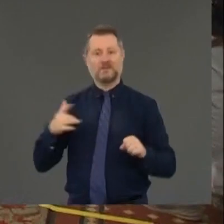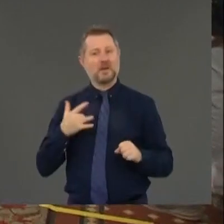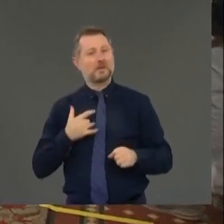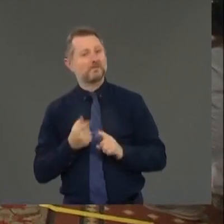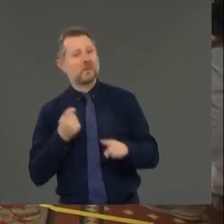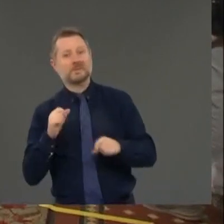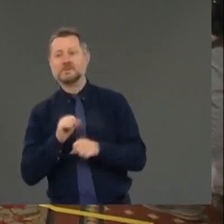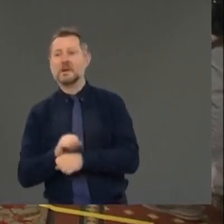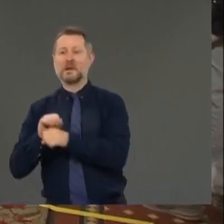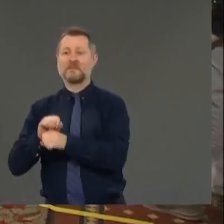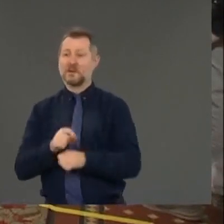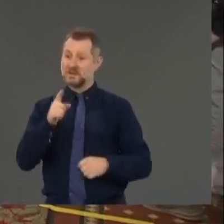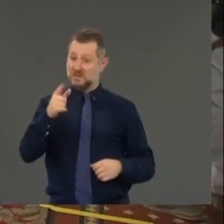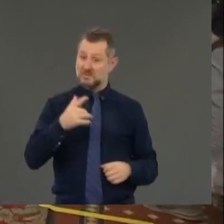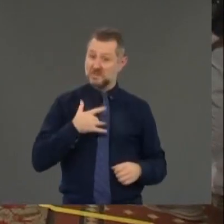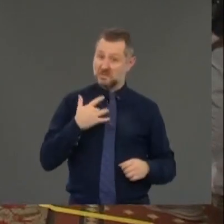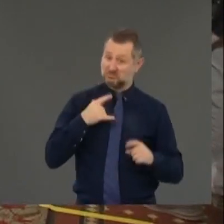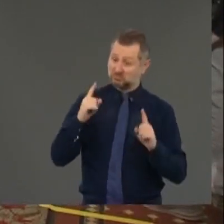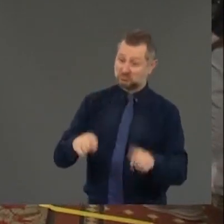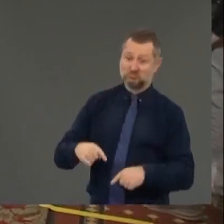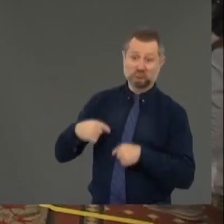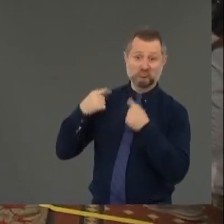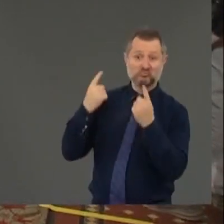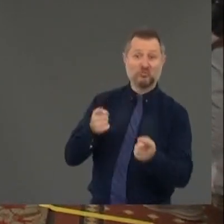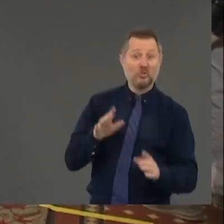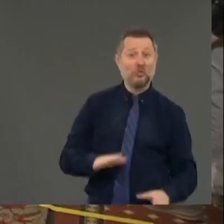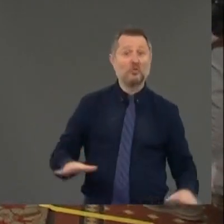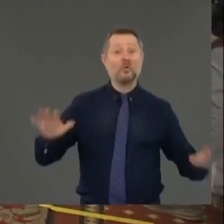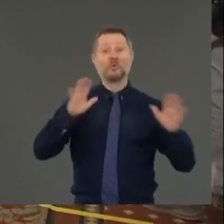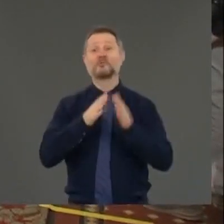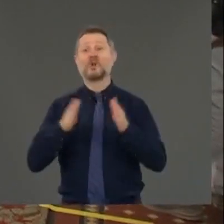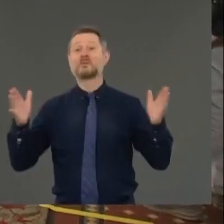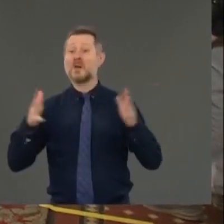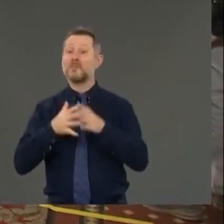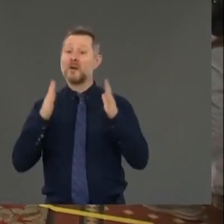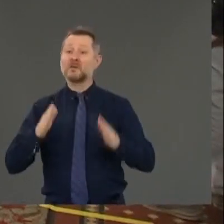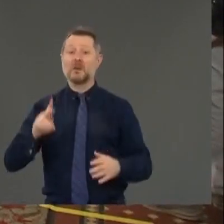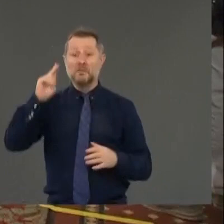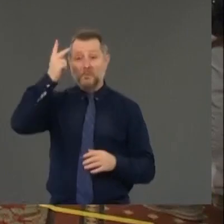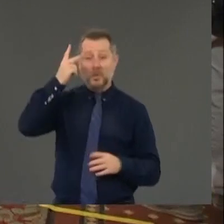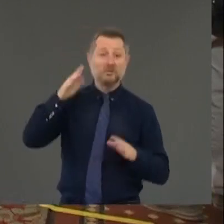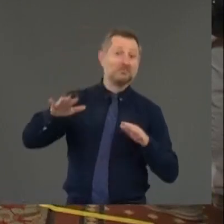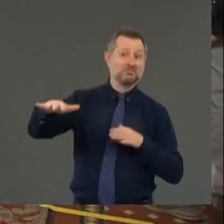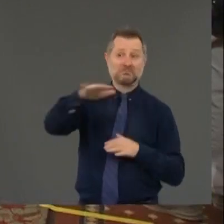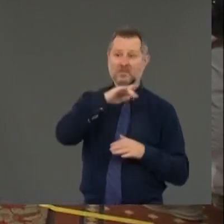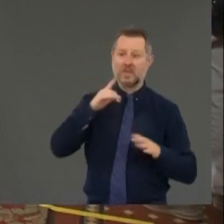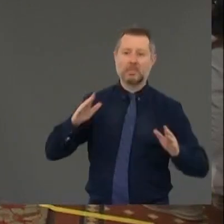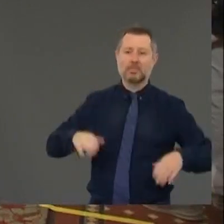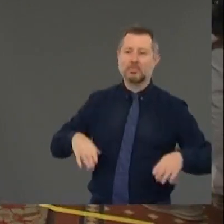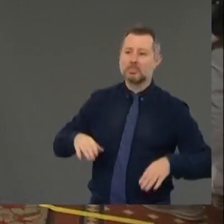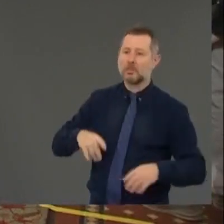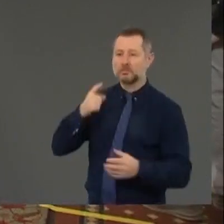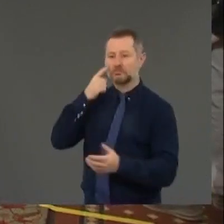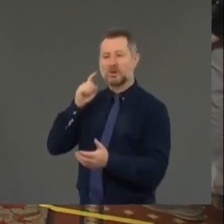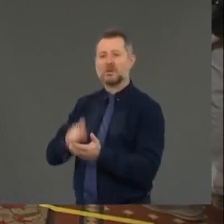JUNETEETH IS TO THE BLACK COMMUNITY. FREEDOM IS A TOP OF DISCUSSION.